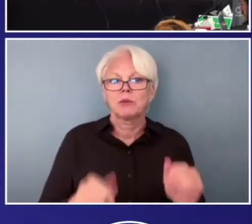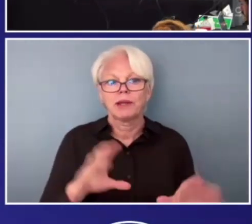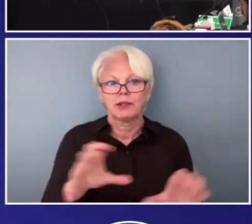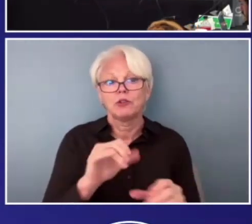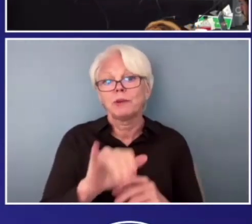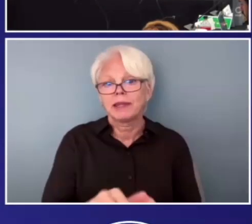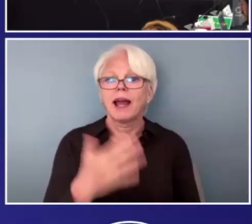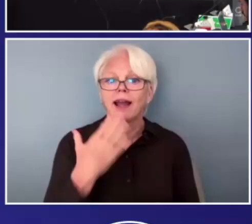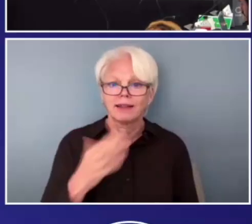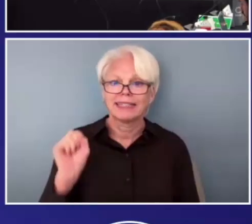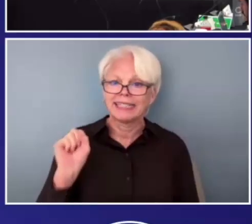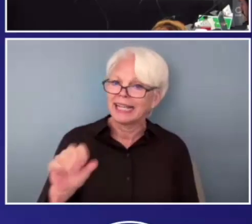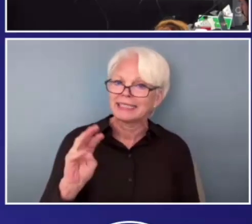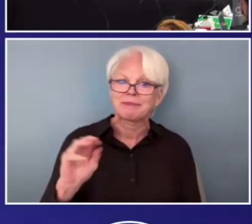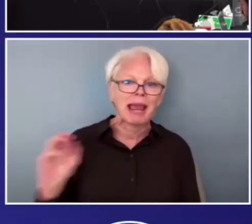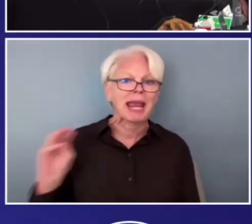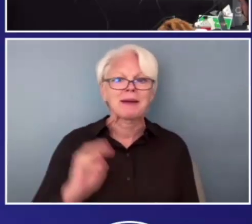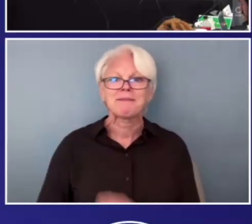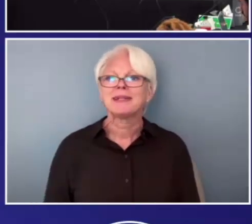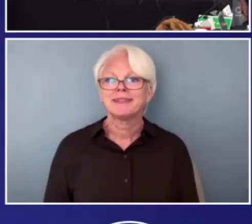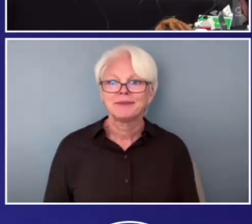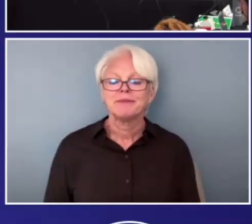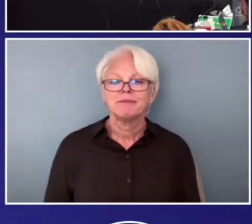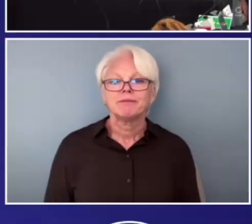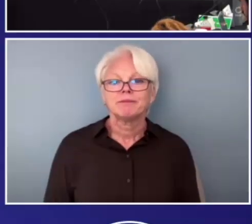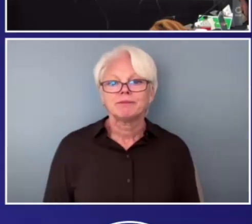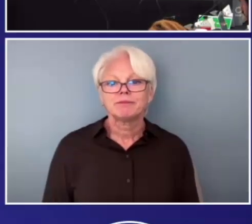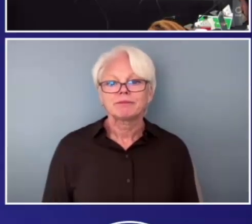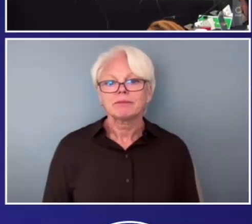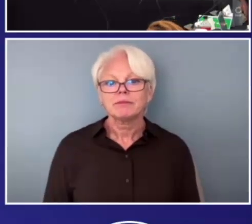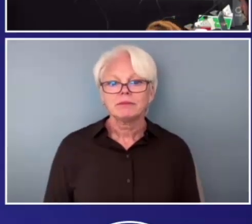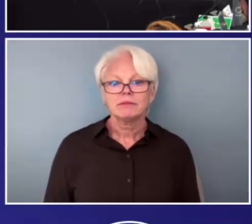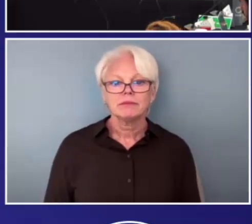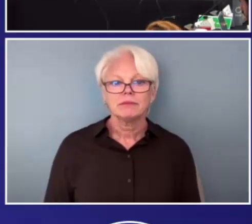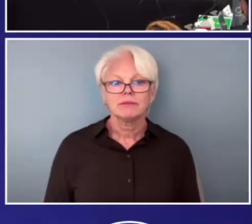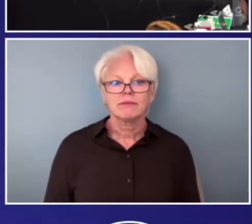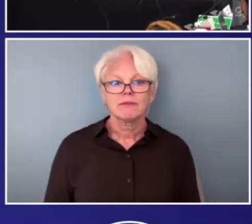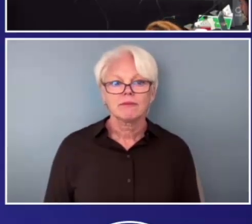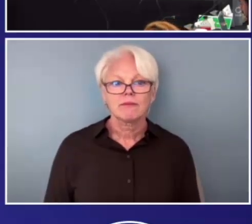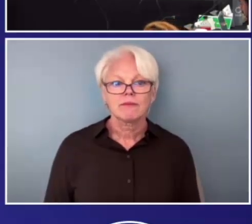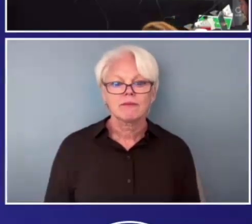ma'am. So -- oh, no, I eat.